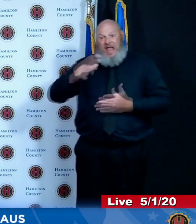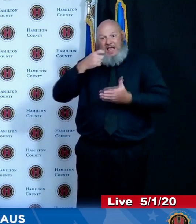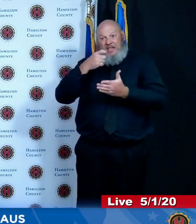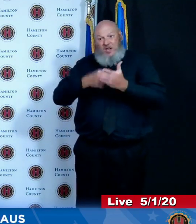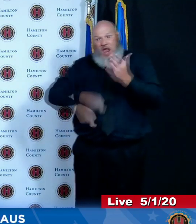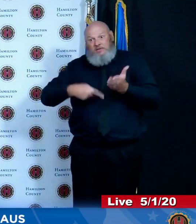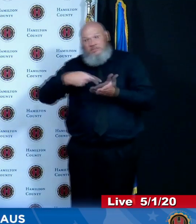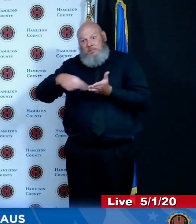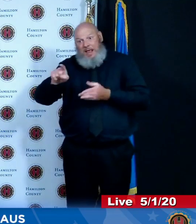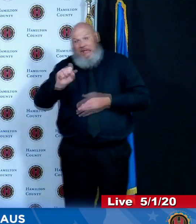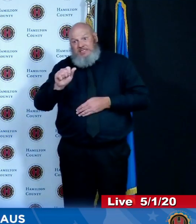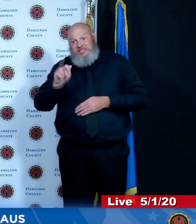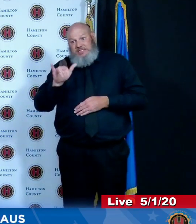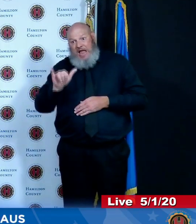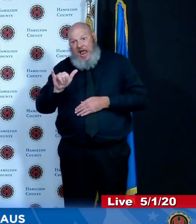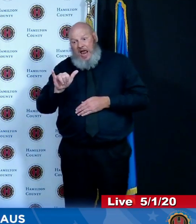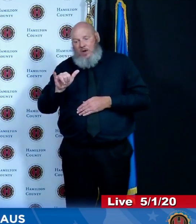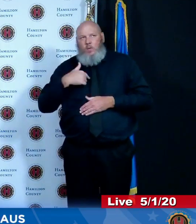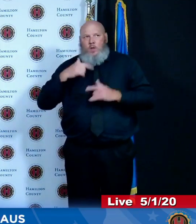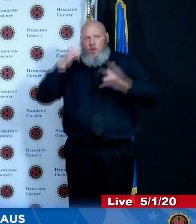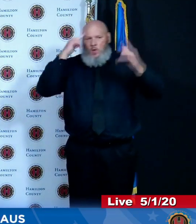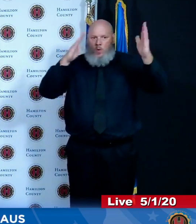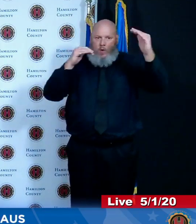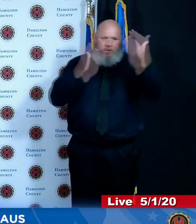is one creative way of using some of the federal dollars that are restricted